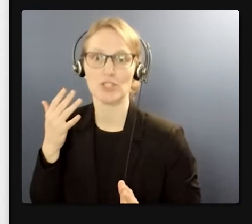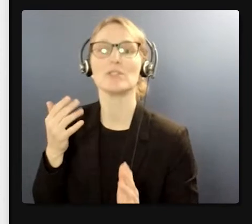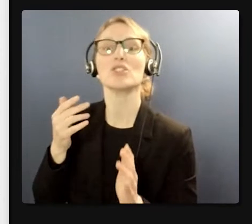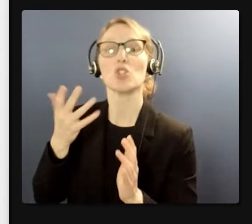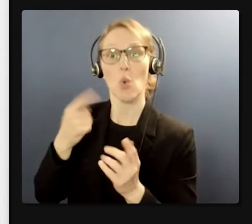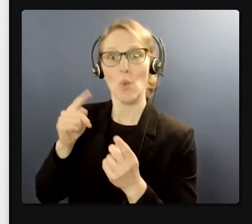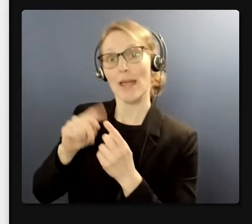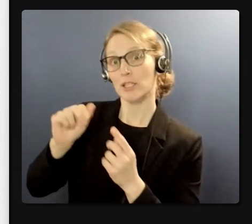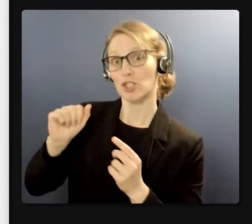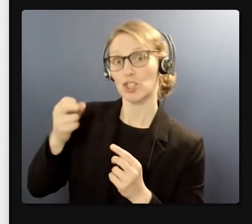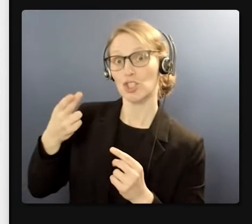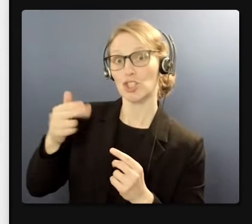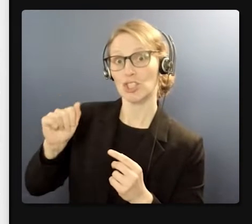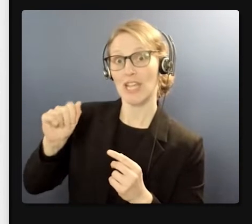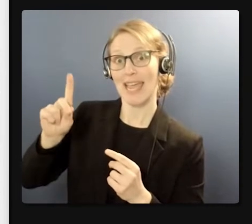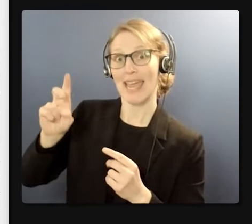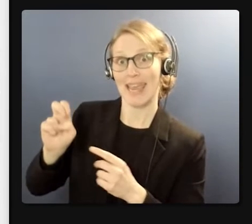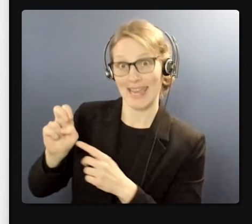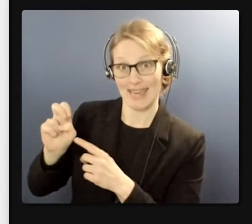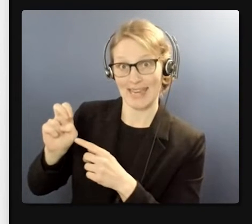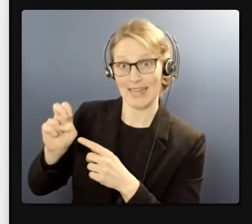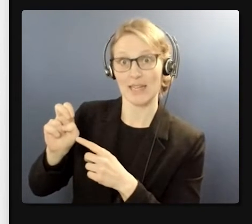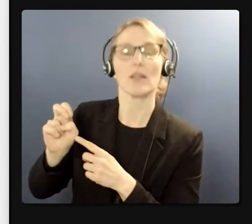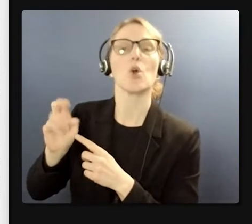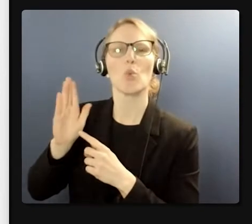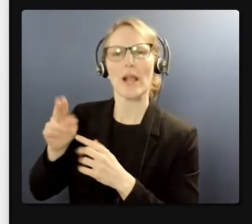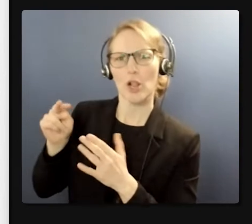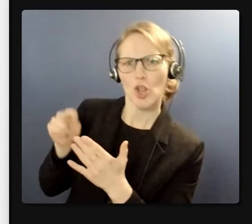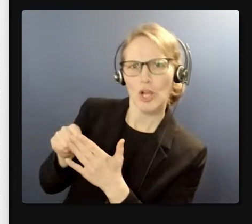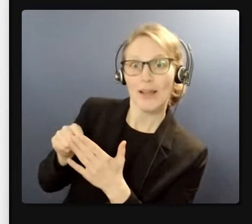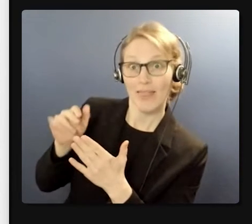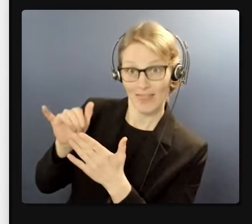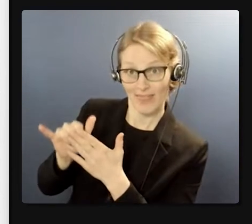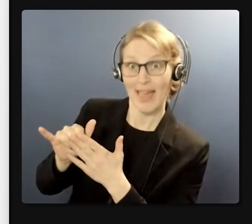if that pixel has that material ID, and then you move on and check.